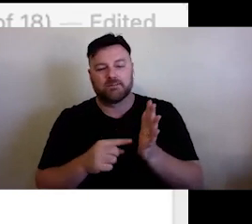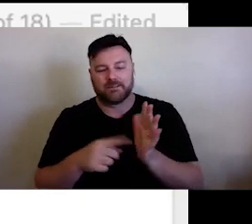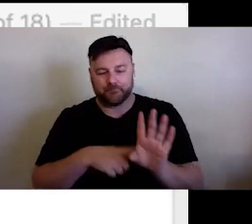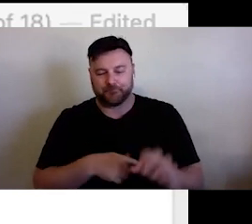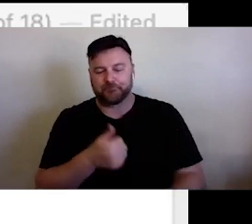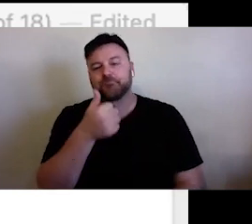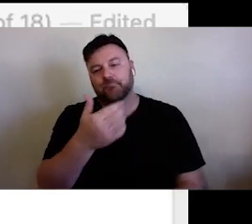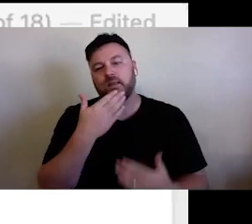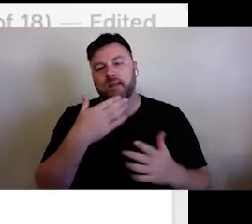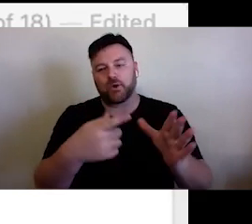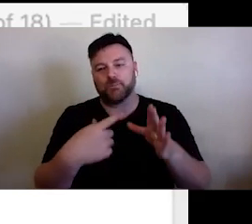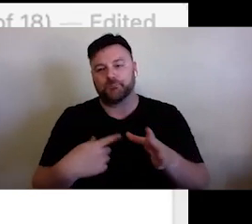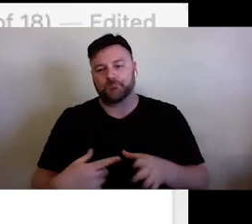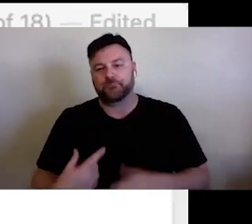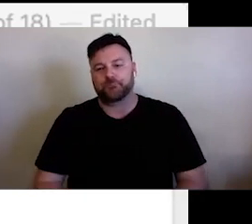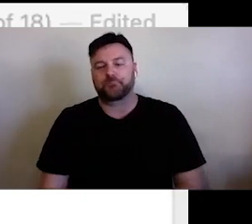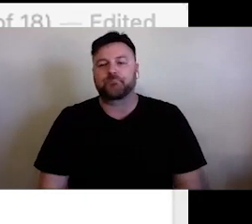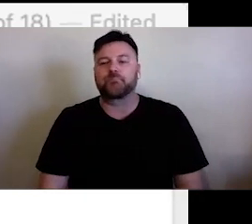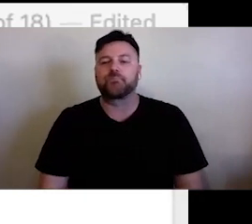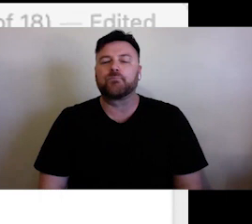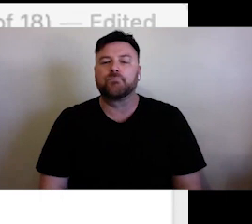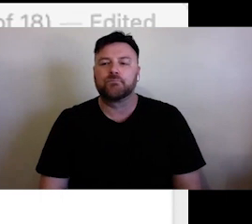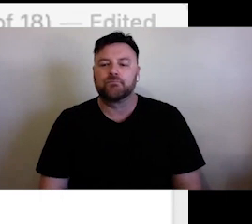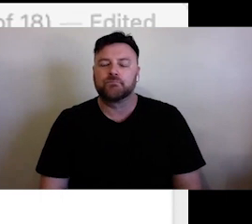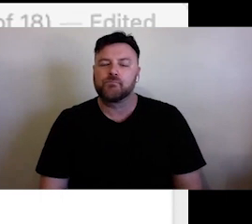what I guess I'm curious here is that there's not, there's not one